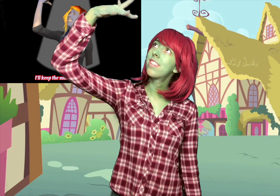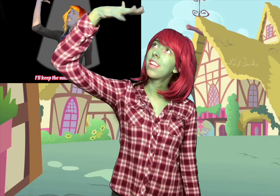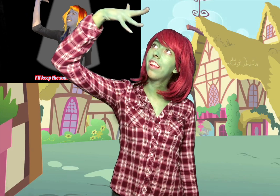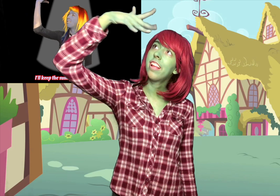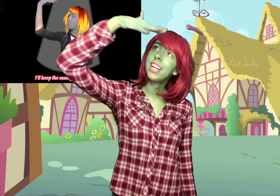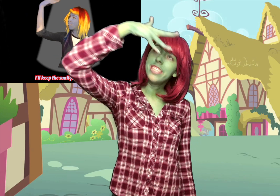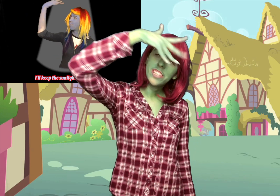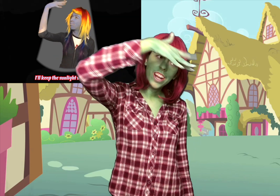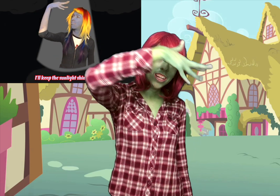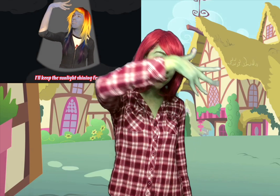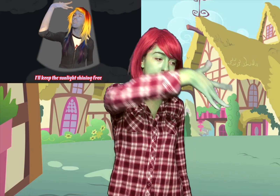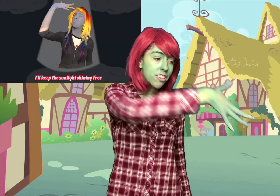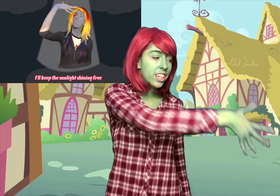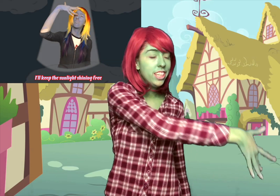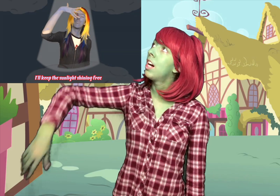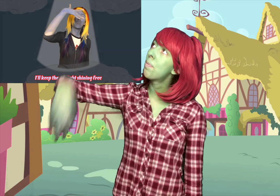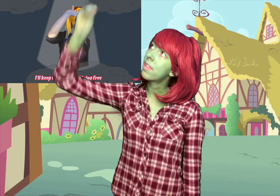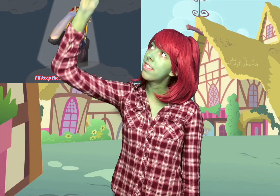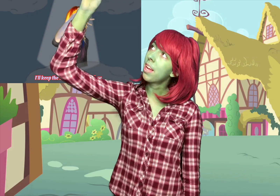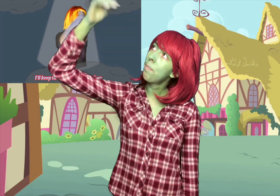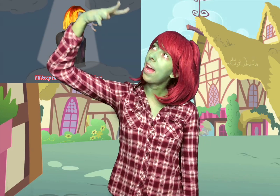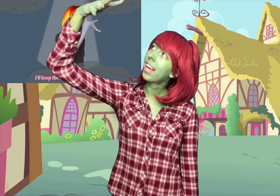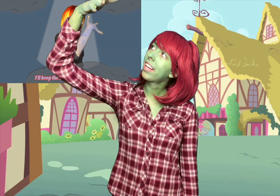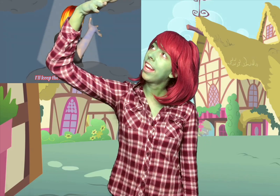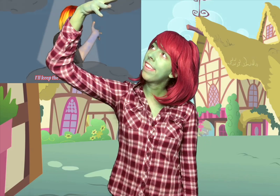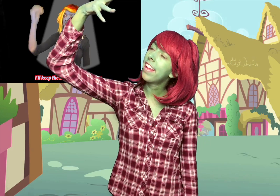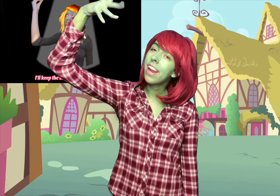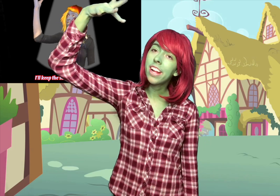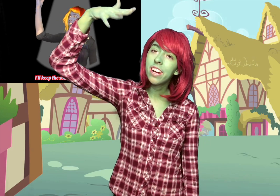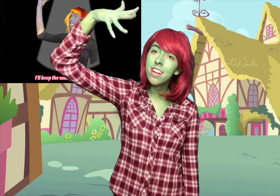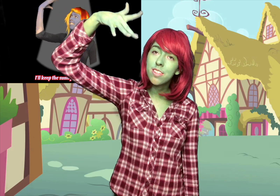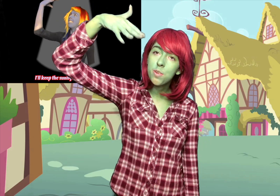sunlight shining free" i put the sun back and then i cause the